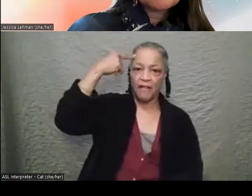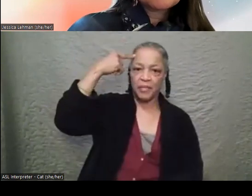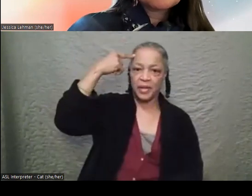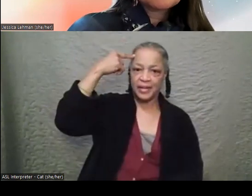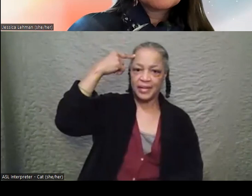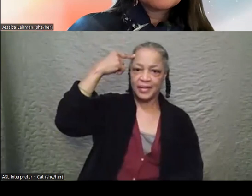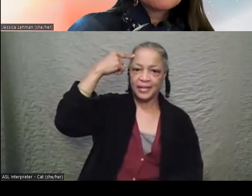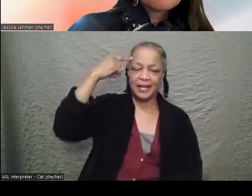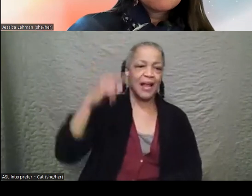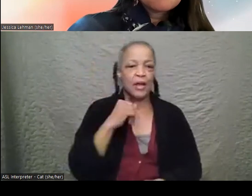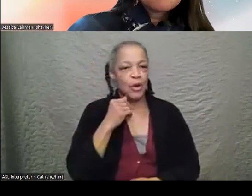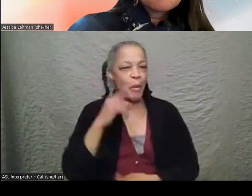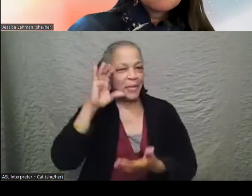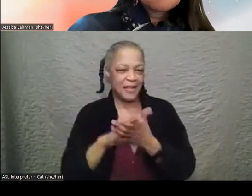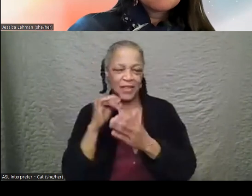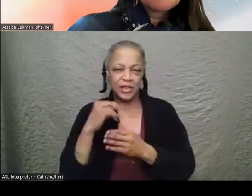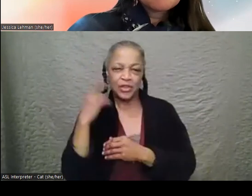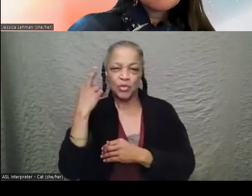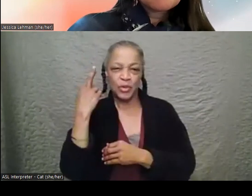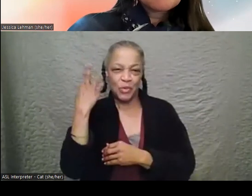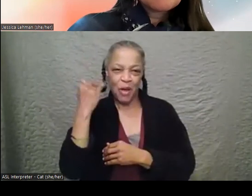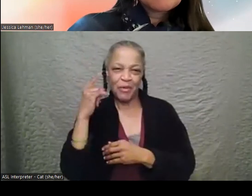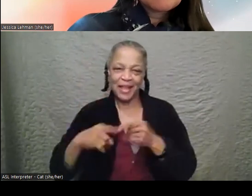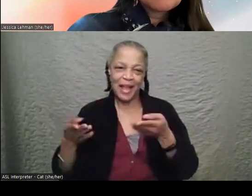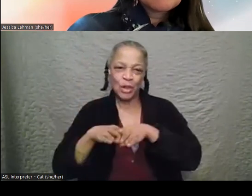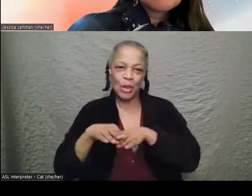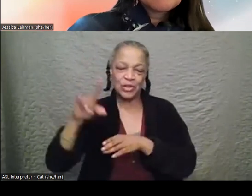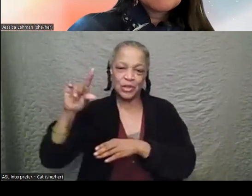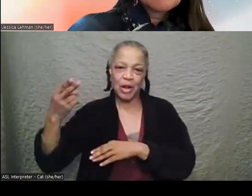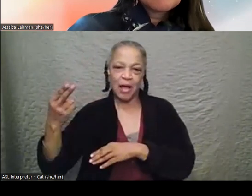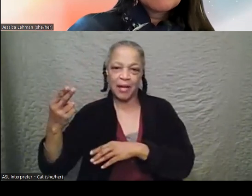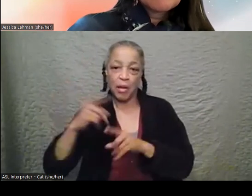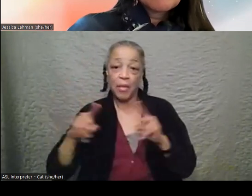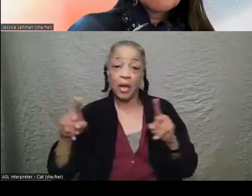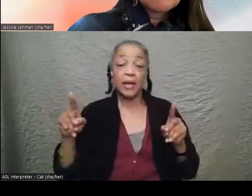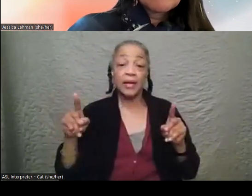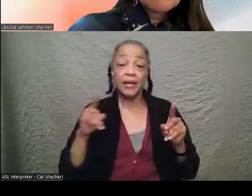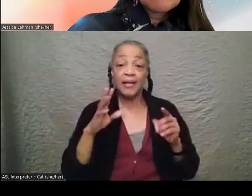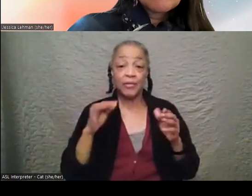why we can't close it, but this is a real opportunity to say what is holding it back